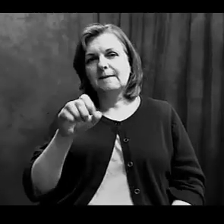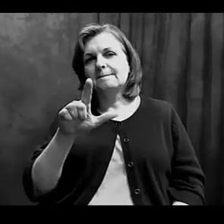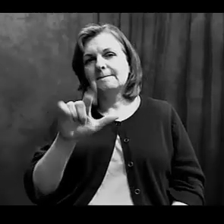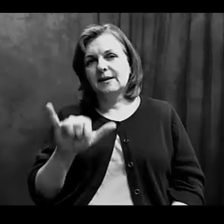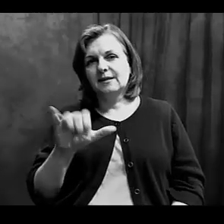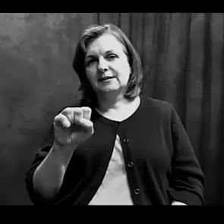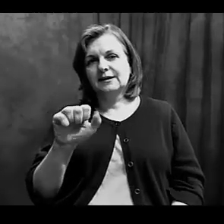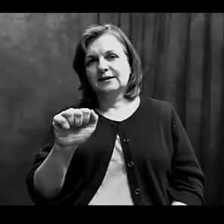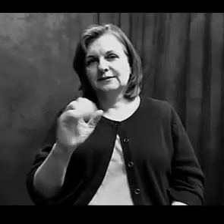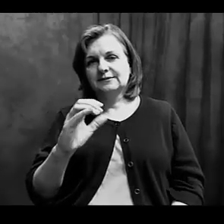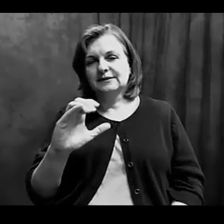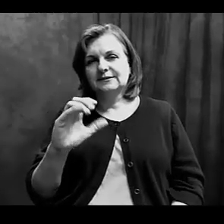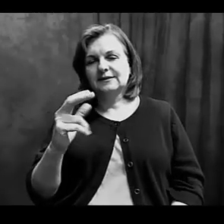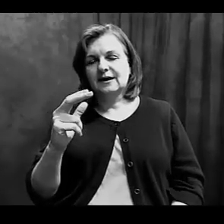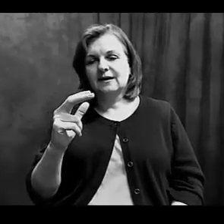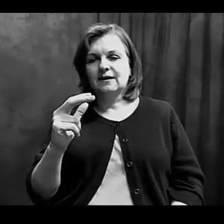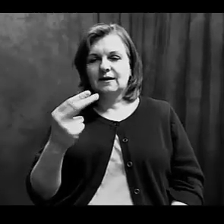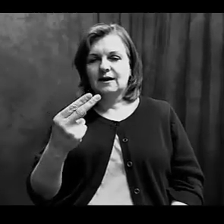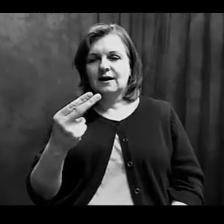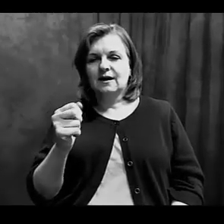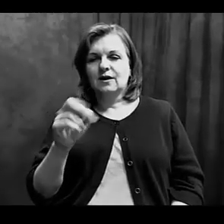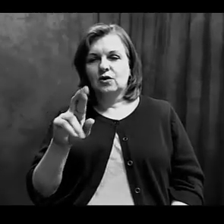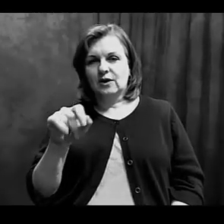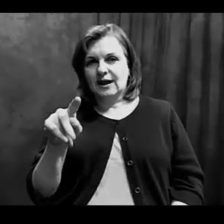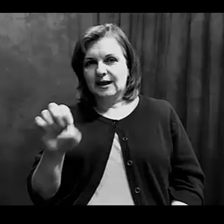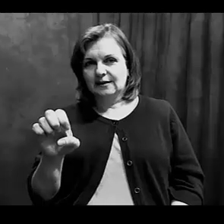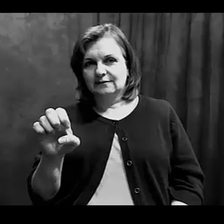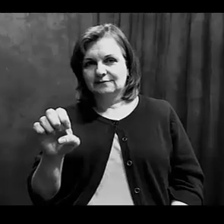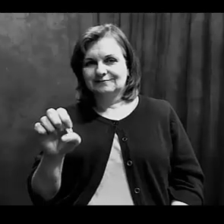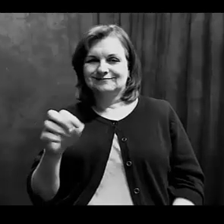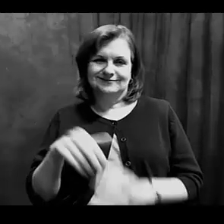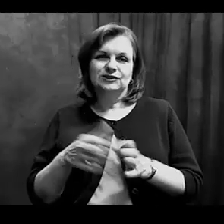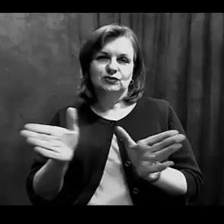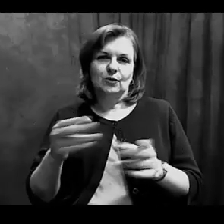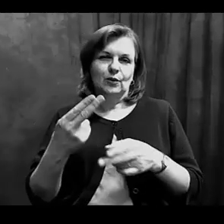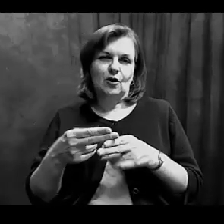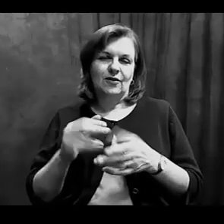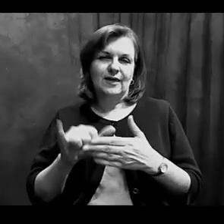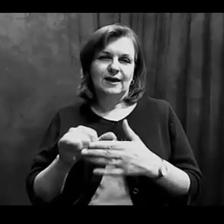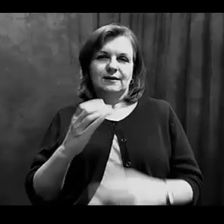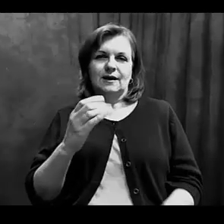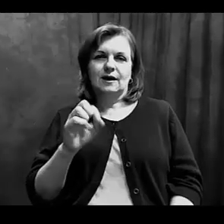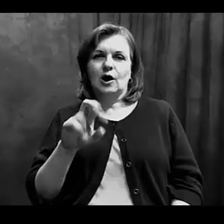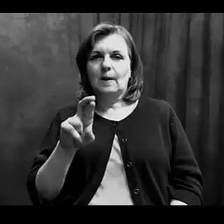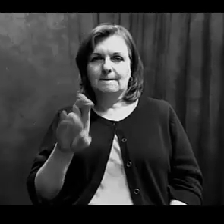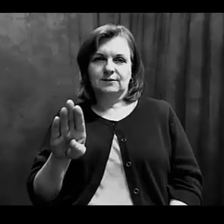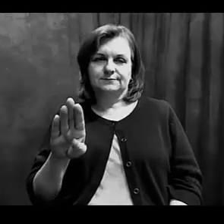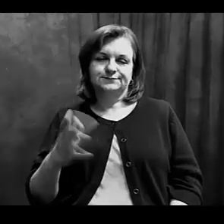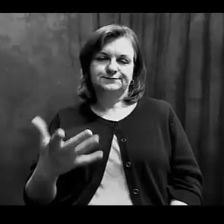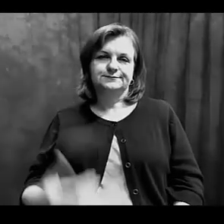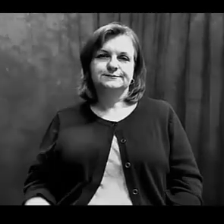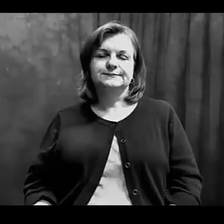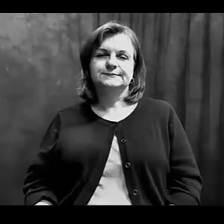a polysaccharide or the general term a carb